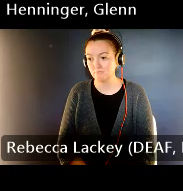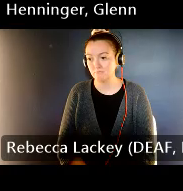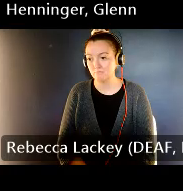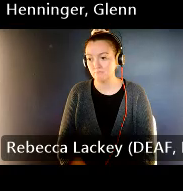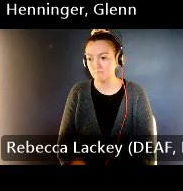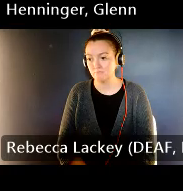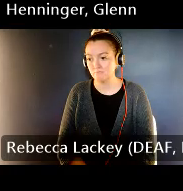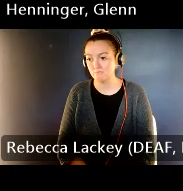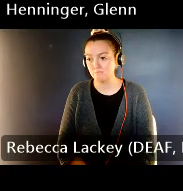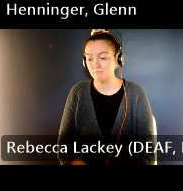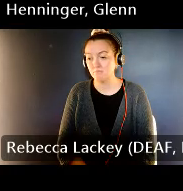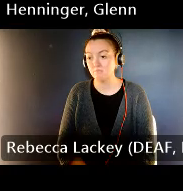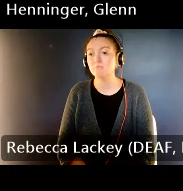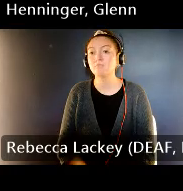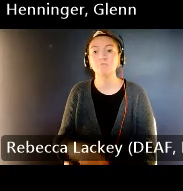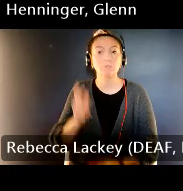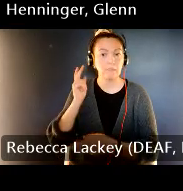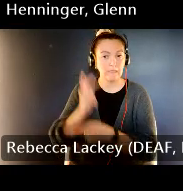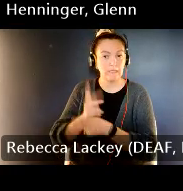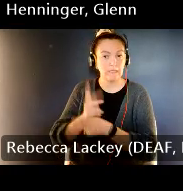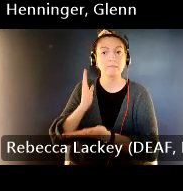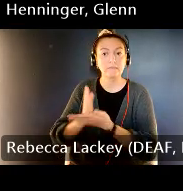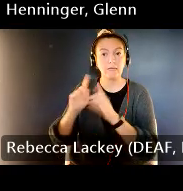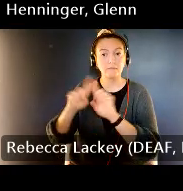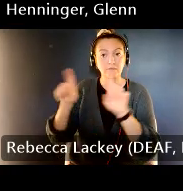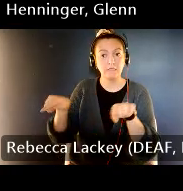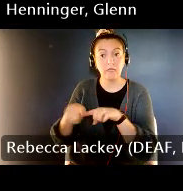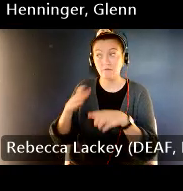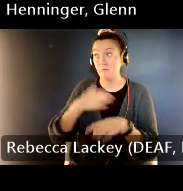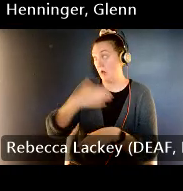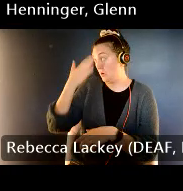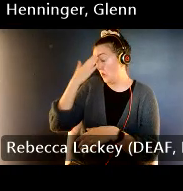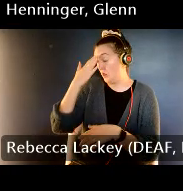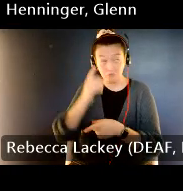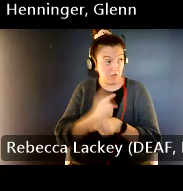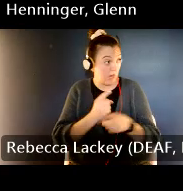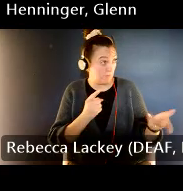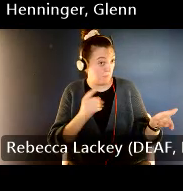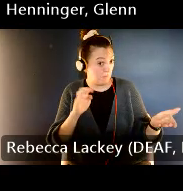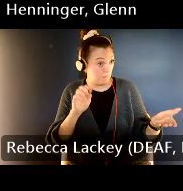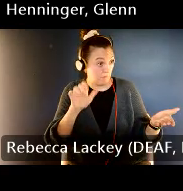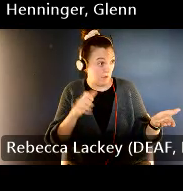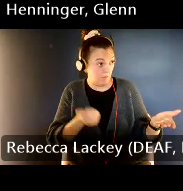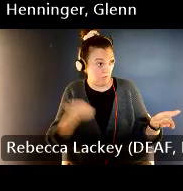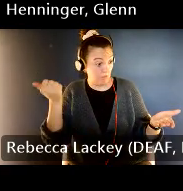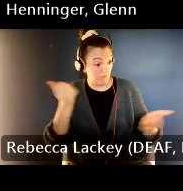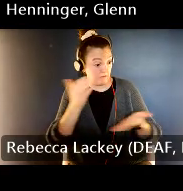And we're going to keep all the stop signs, as far as I know are correct, Patty, We're not taking out any stop sign.